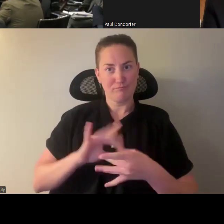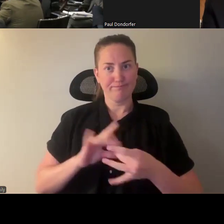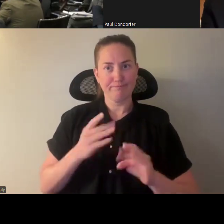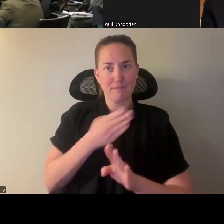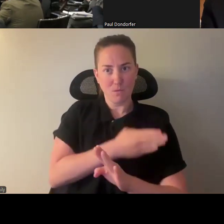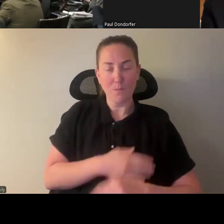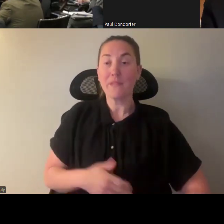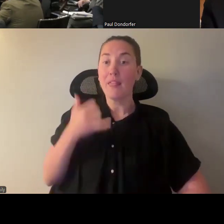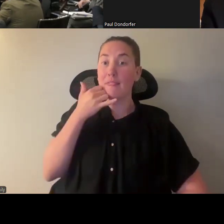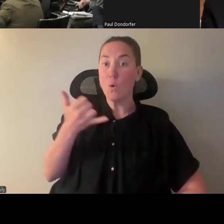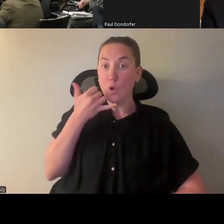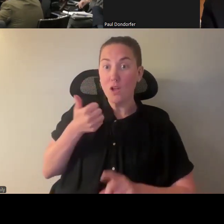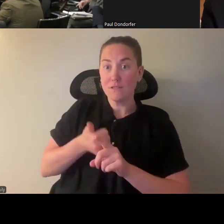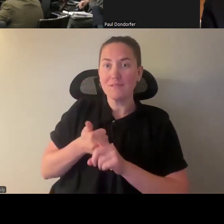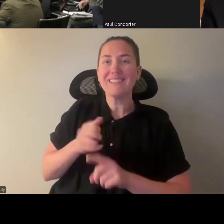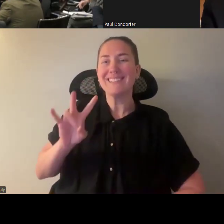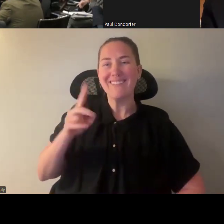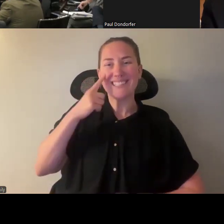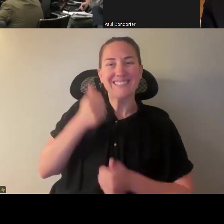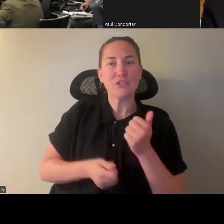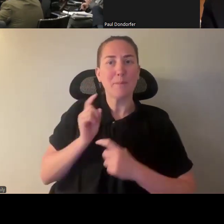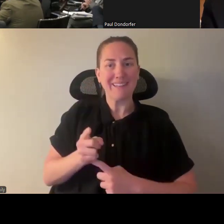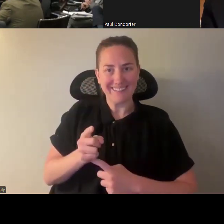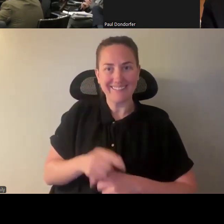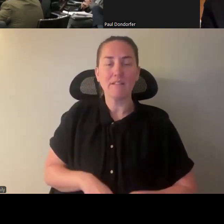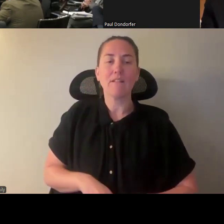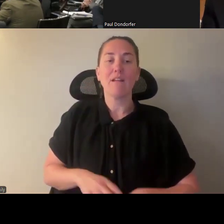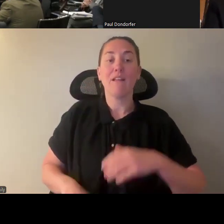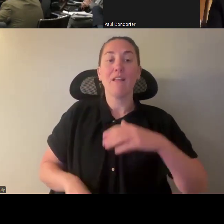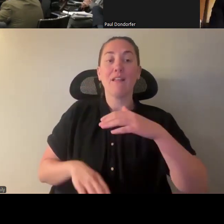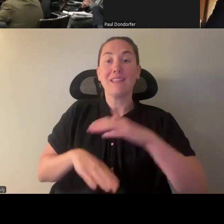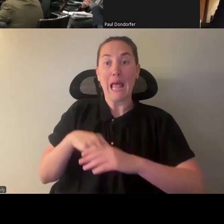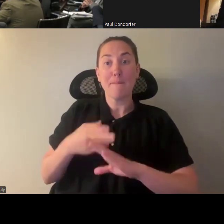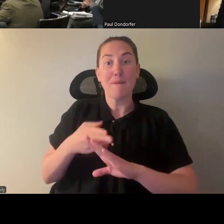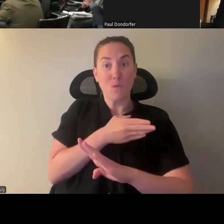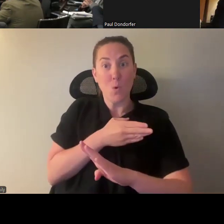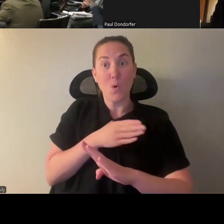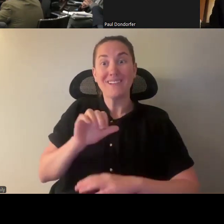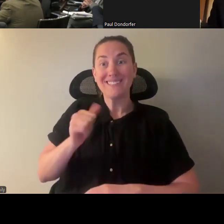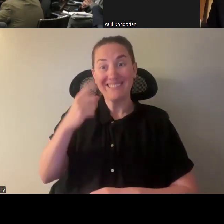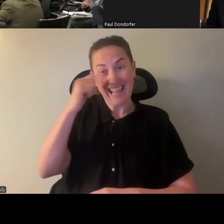phone calls are now 7 cents per minute Um the cap before previously was 10 cents per minute